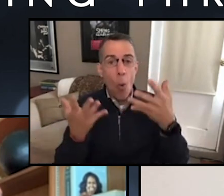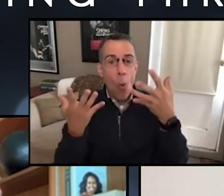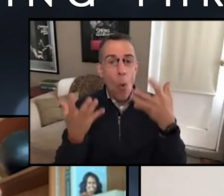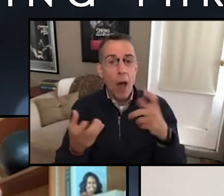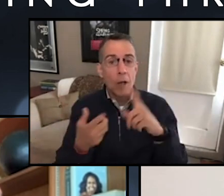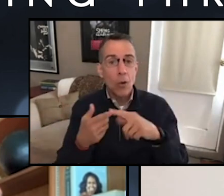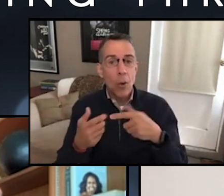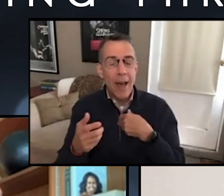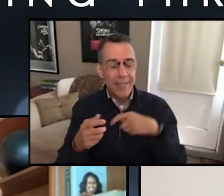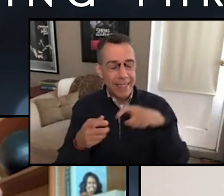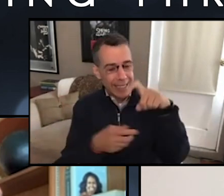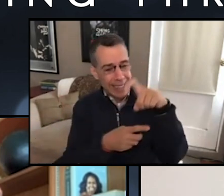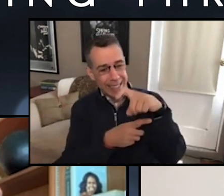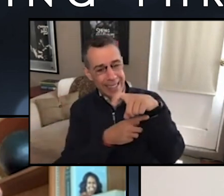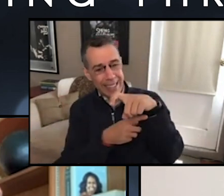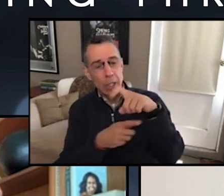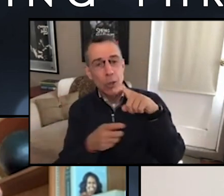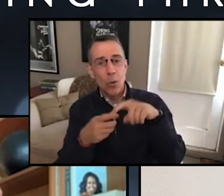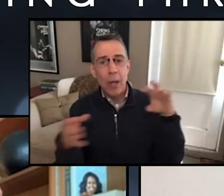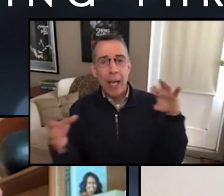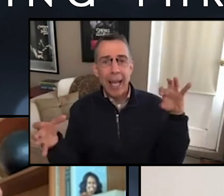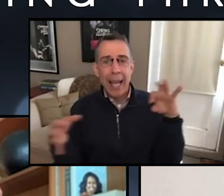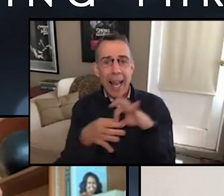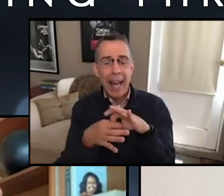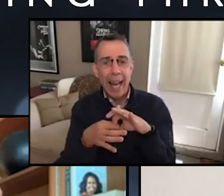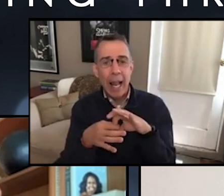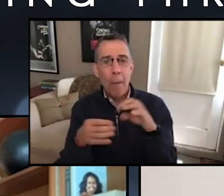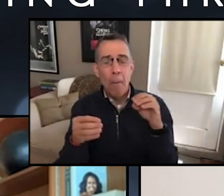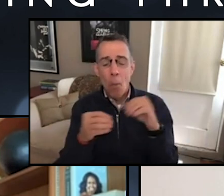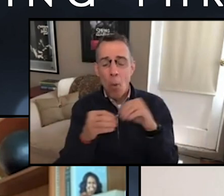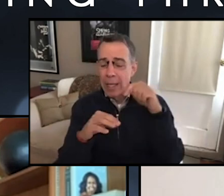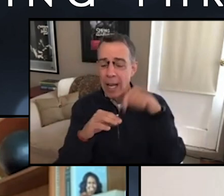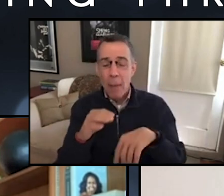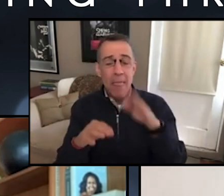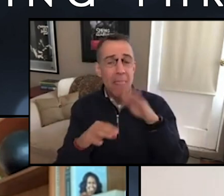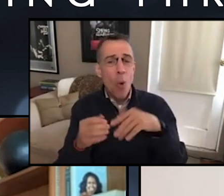needs that connect us so much deeper than whatever differences we might have.